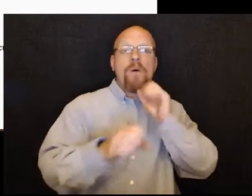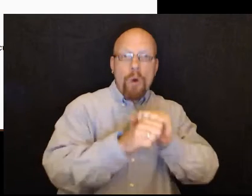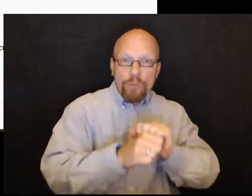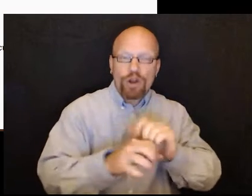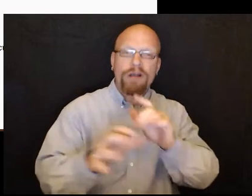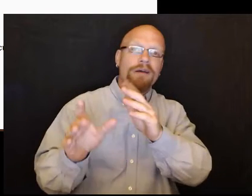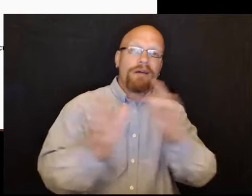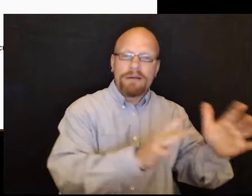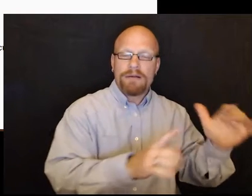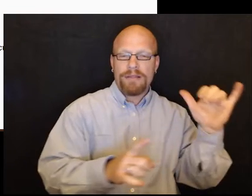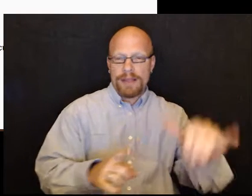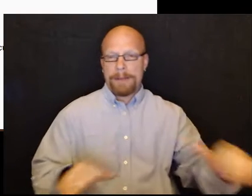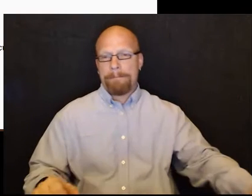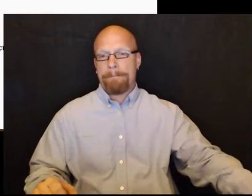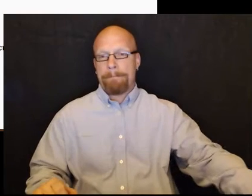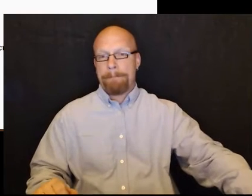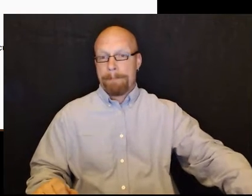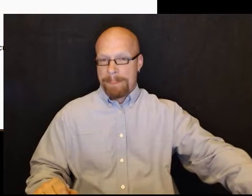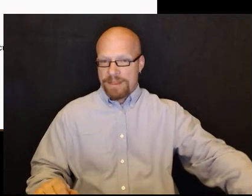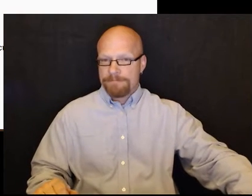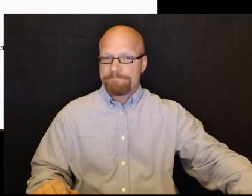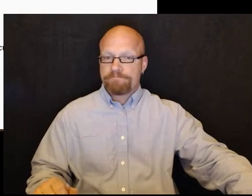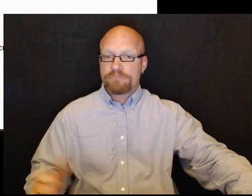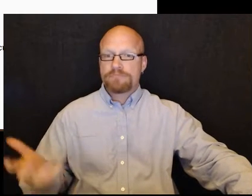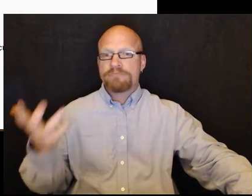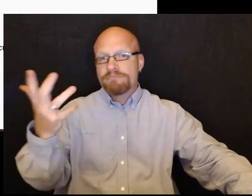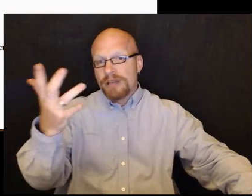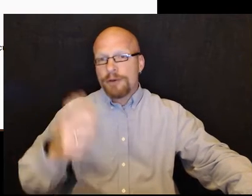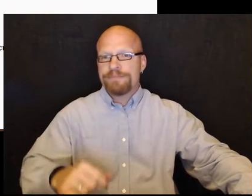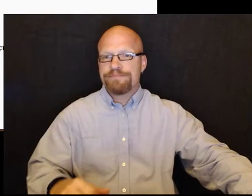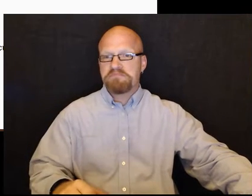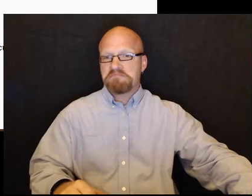you're going to watch videos on math stuff that I perused and doing homework